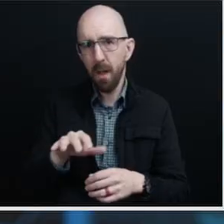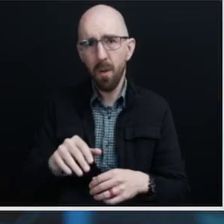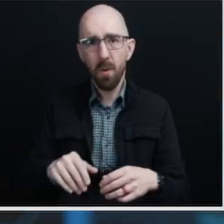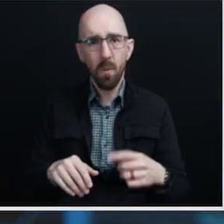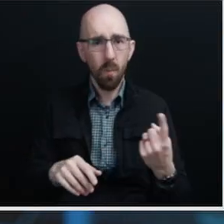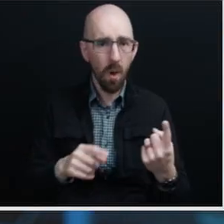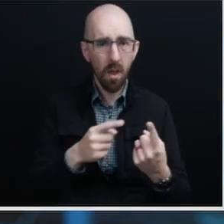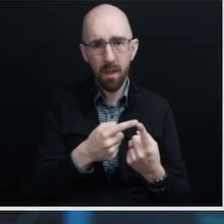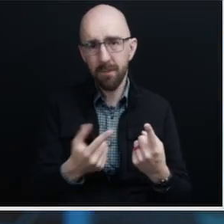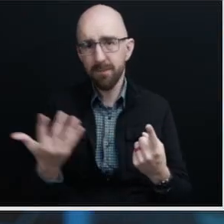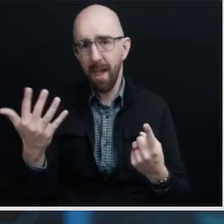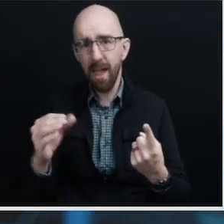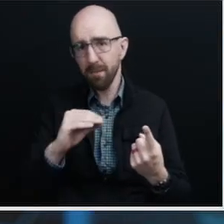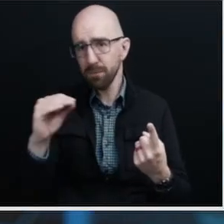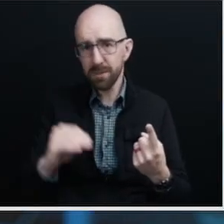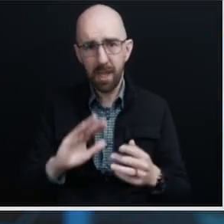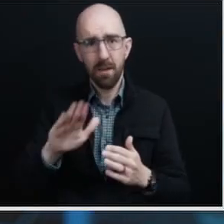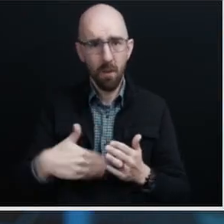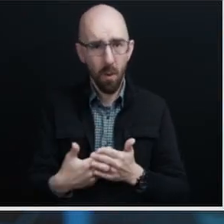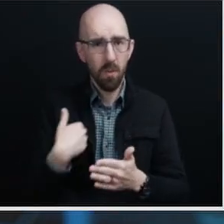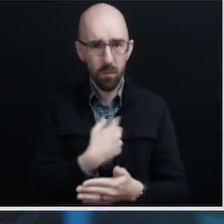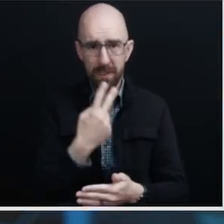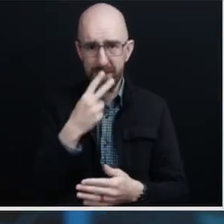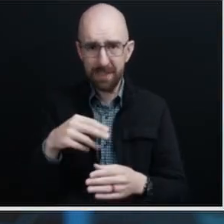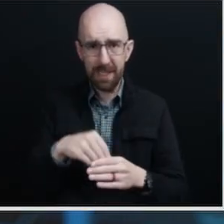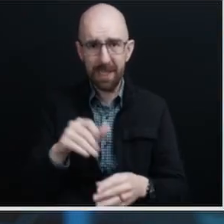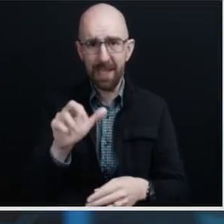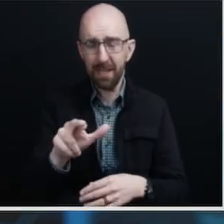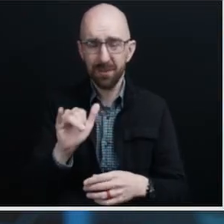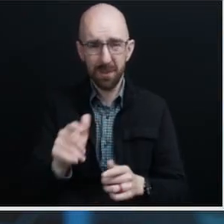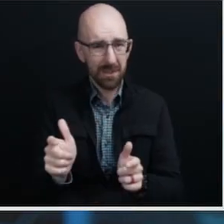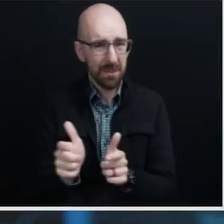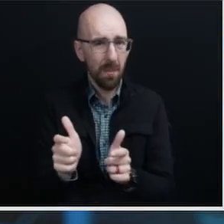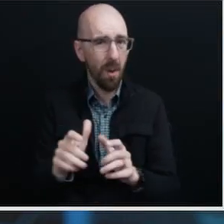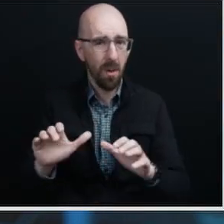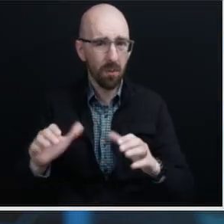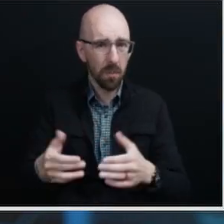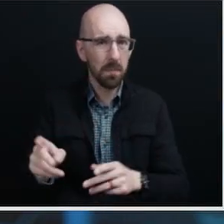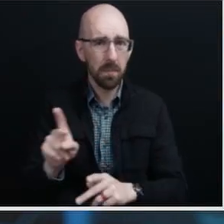cancers that we see. So, it's a very small um patient population of all of our breast cancer